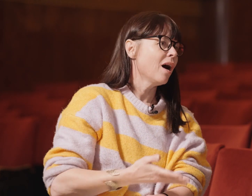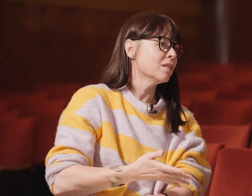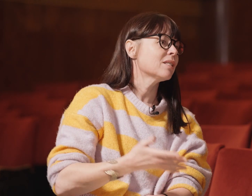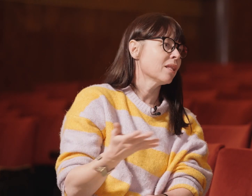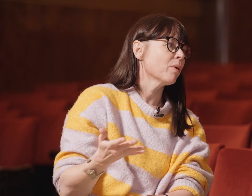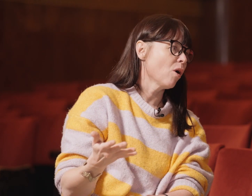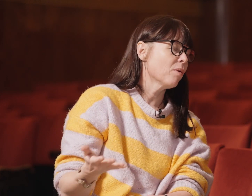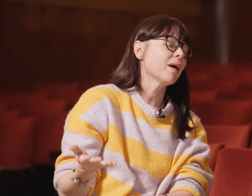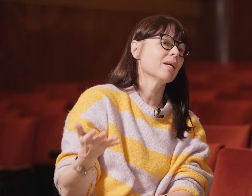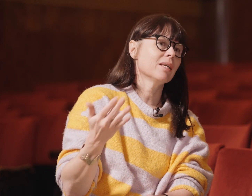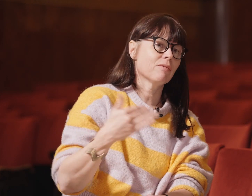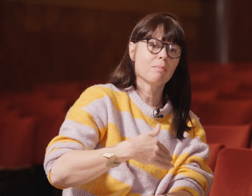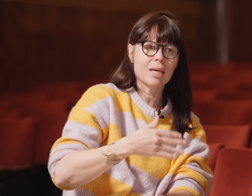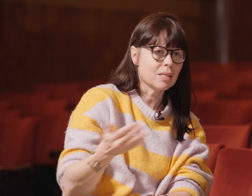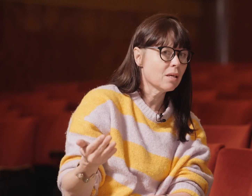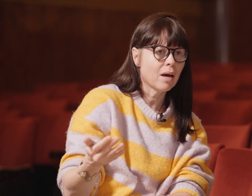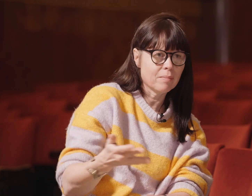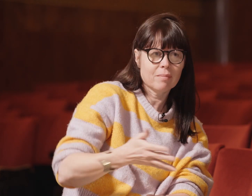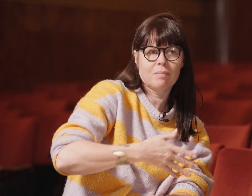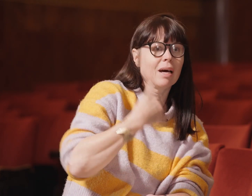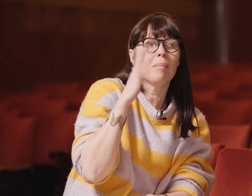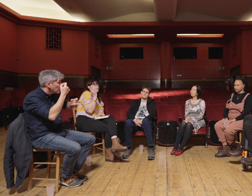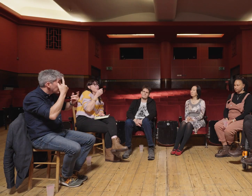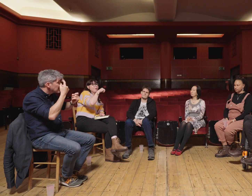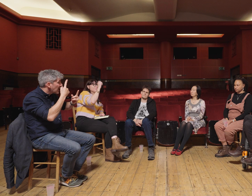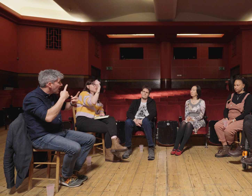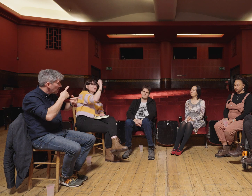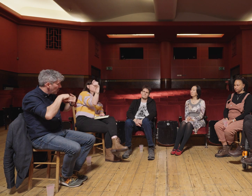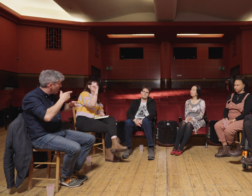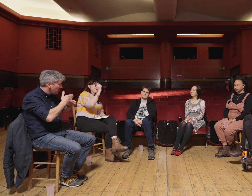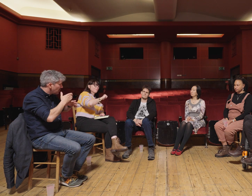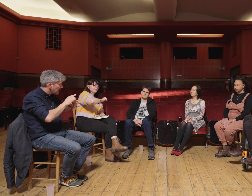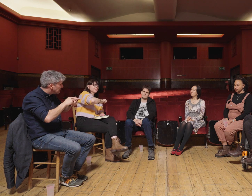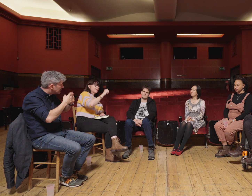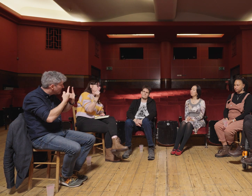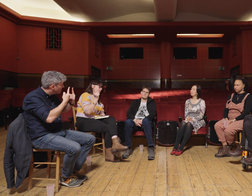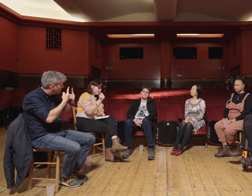Understand that we operate at different pace and time. That I mean that if I was just going to do one tip.